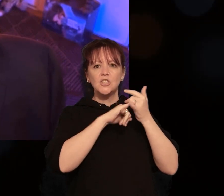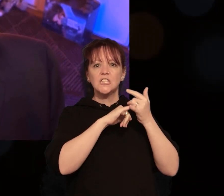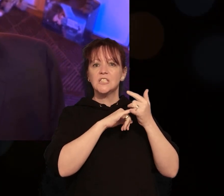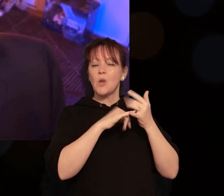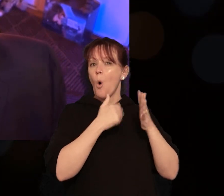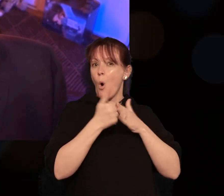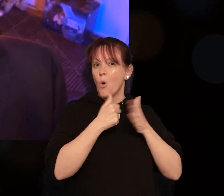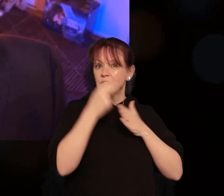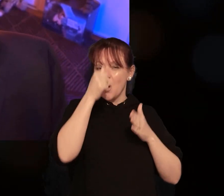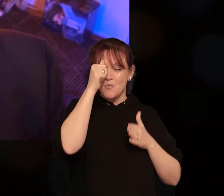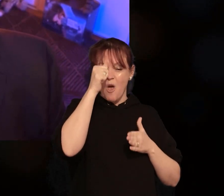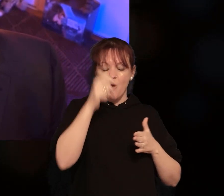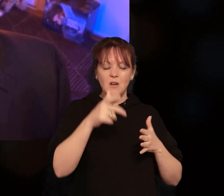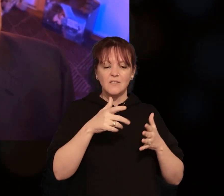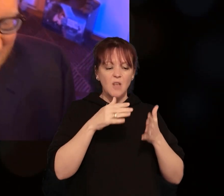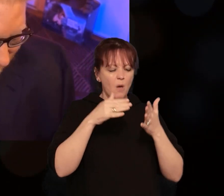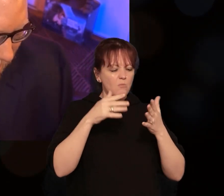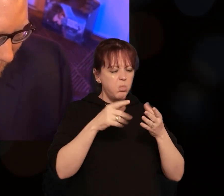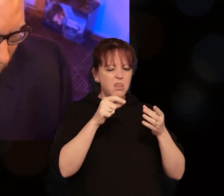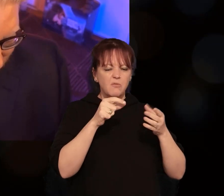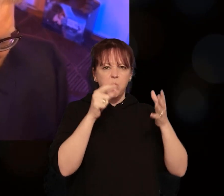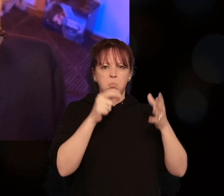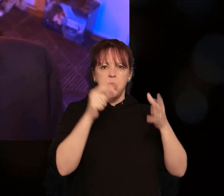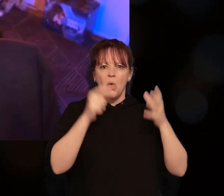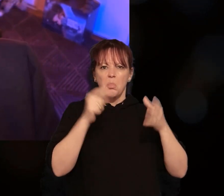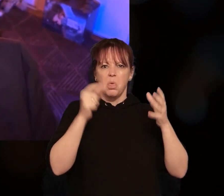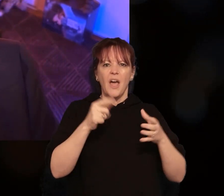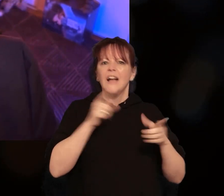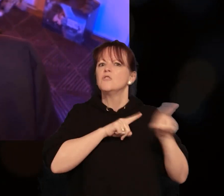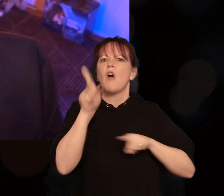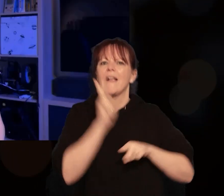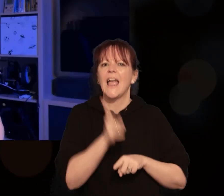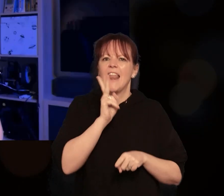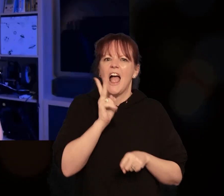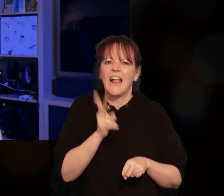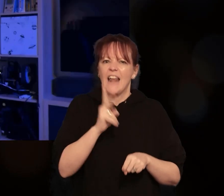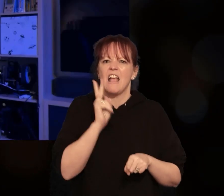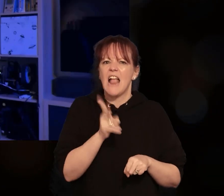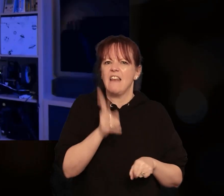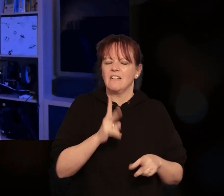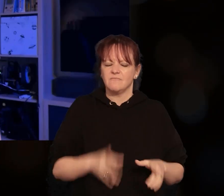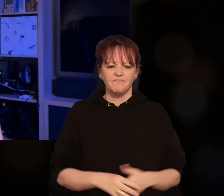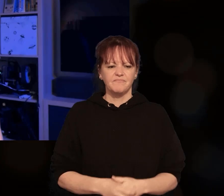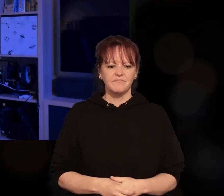BLOWS RASPBERRY This is okay, take two, take two of the whole thing! Of the whole thing!